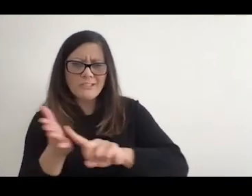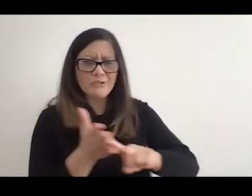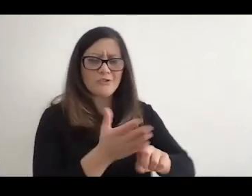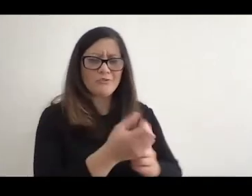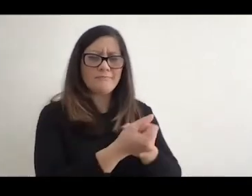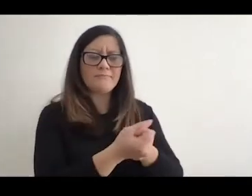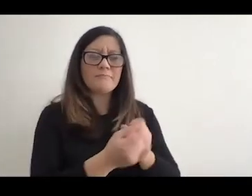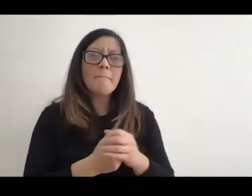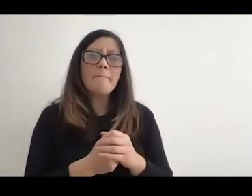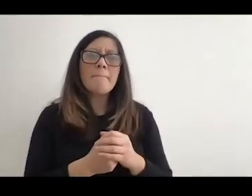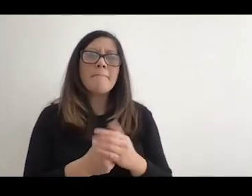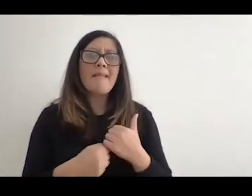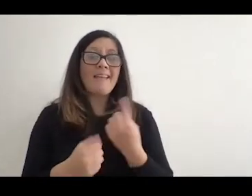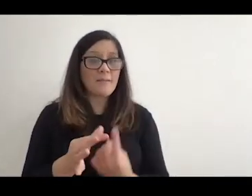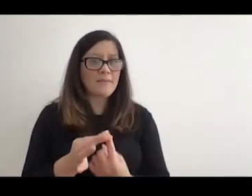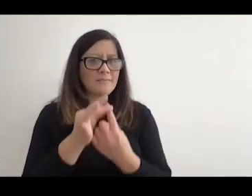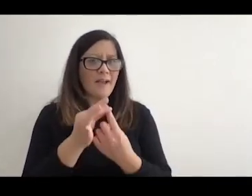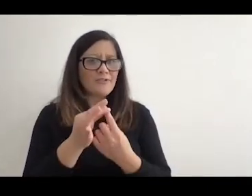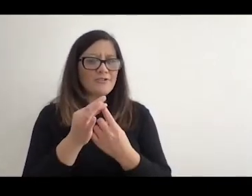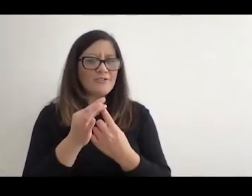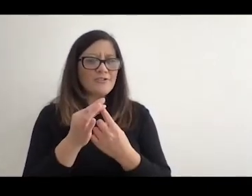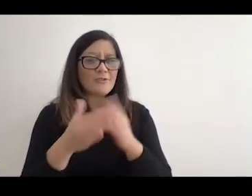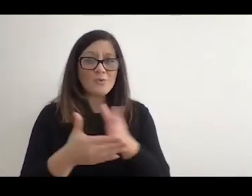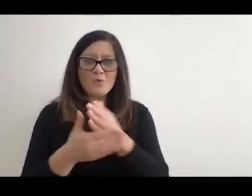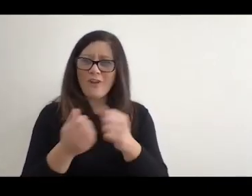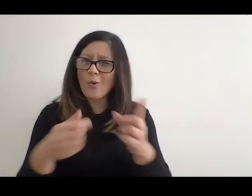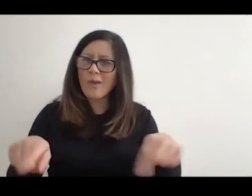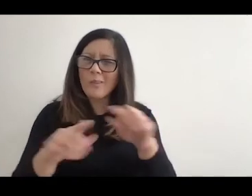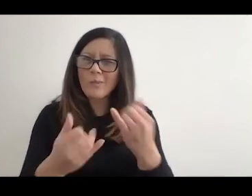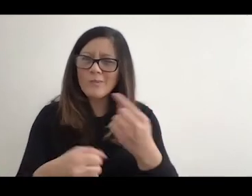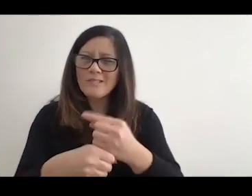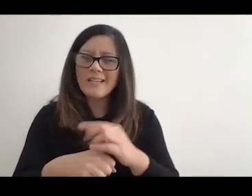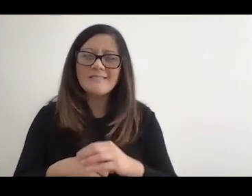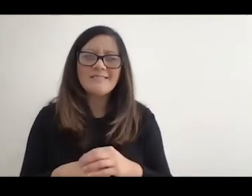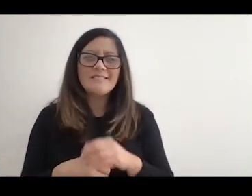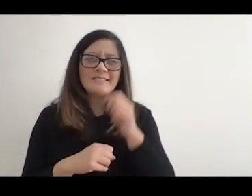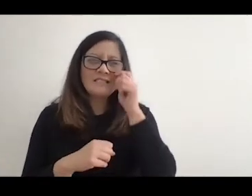special to share with you today, but I'm just going to tell you.